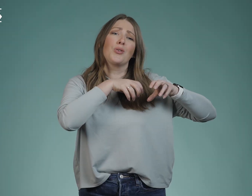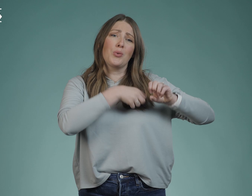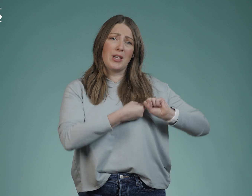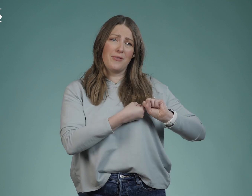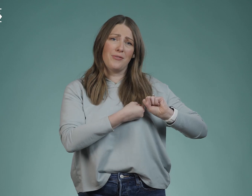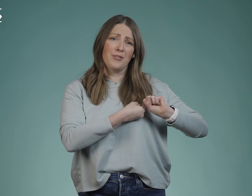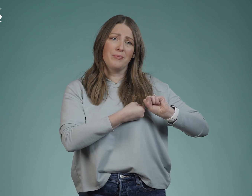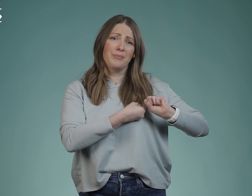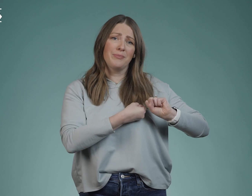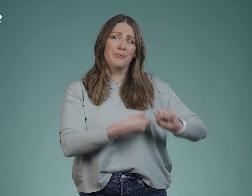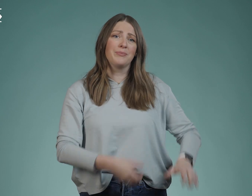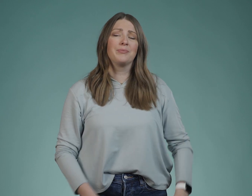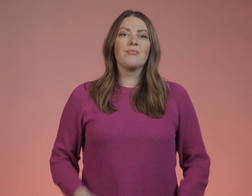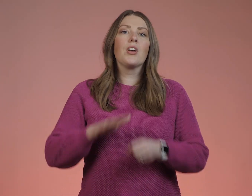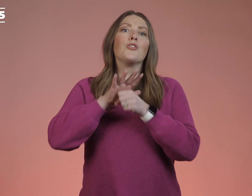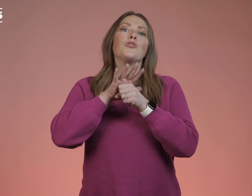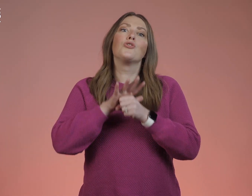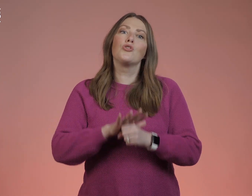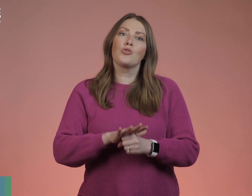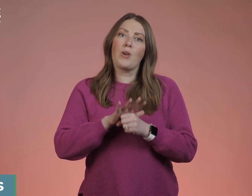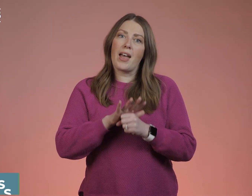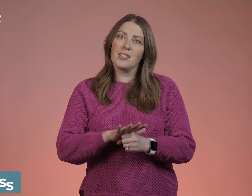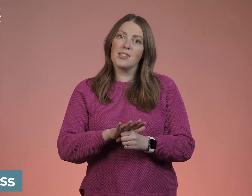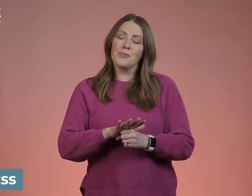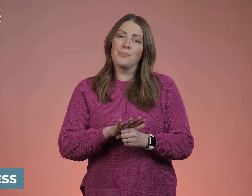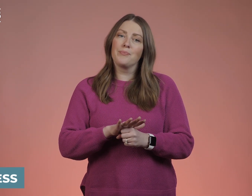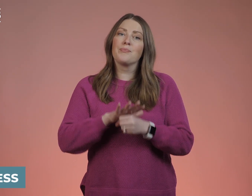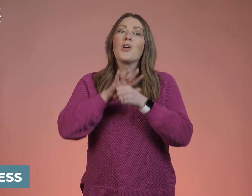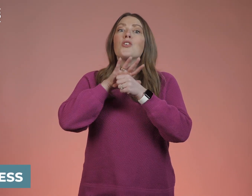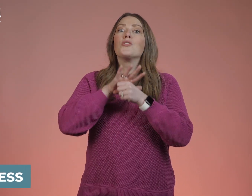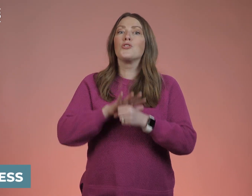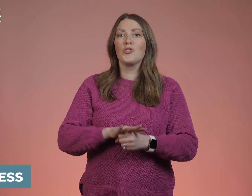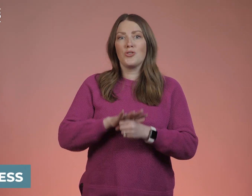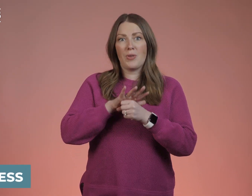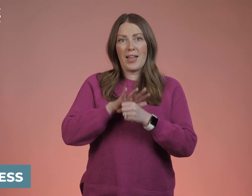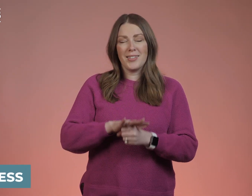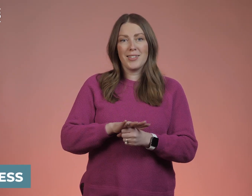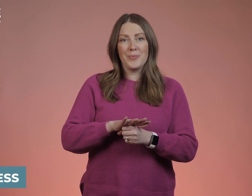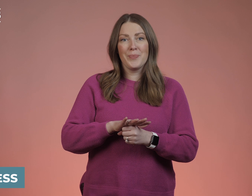Grief. Stress